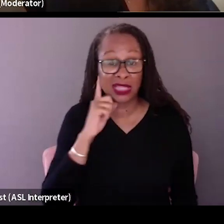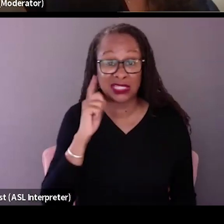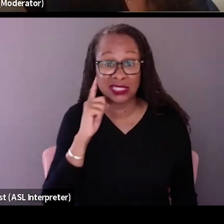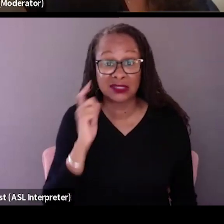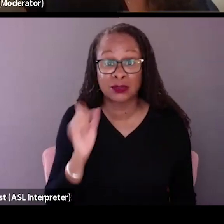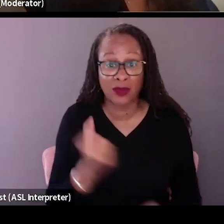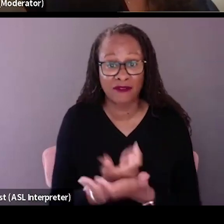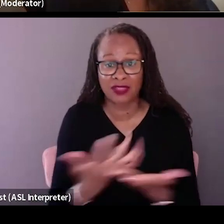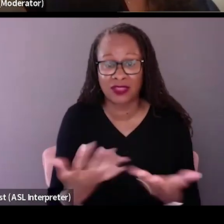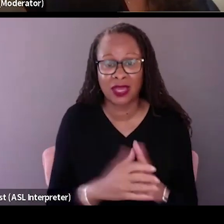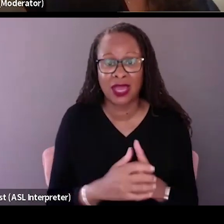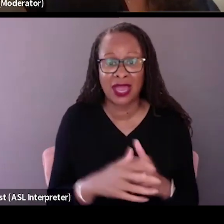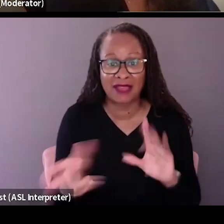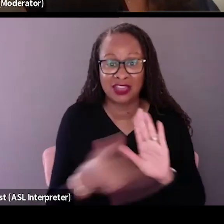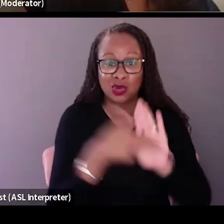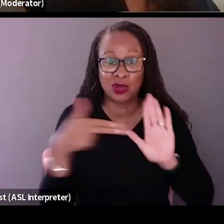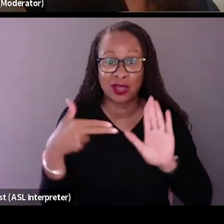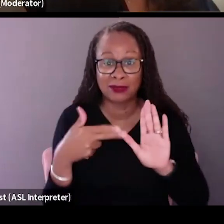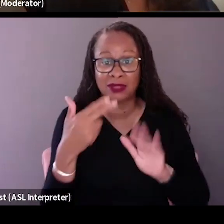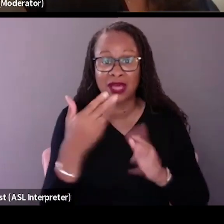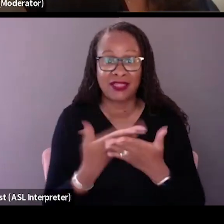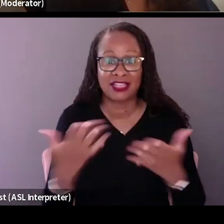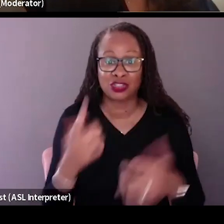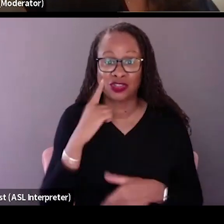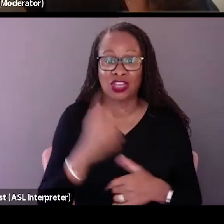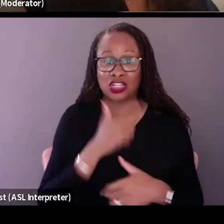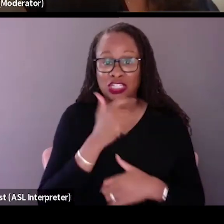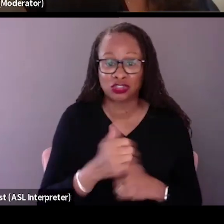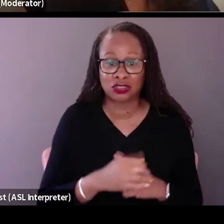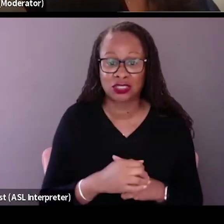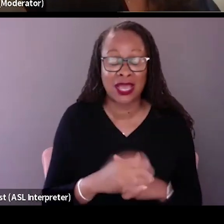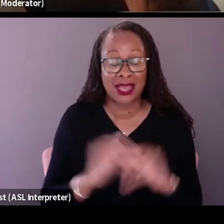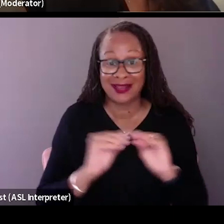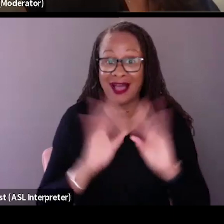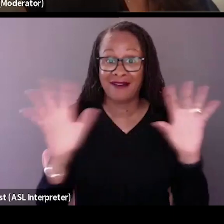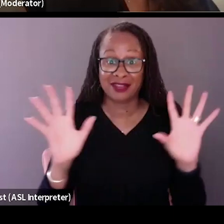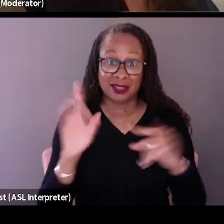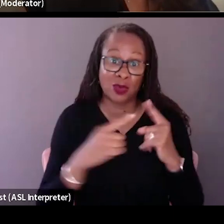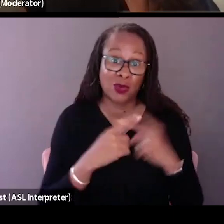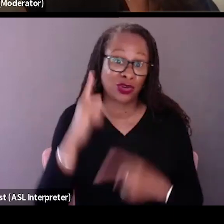are interesting and obviously when you hear him talk about Netflix, we're like, okay, well that's a good one.